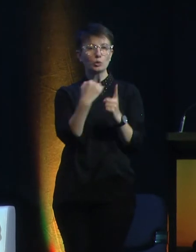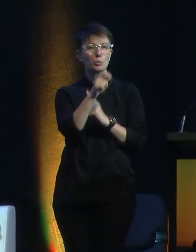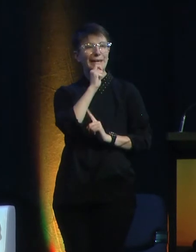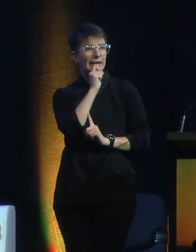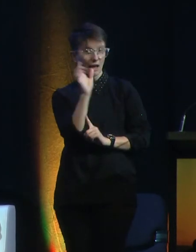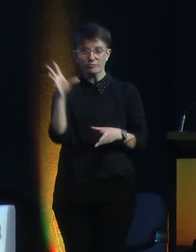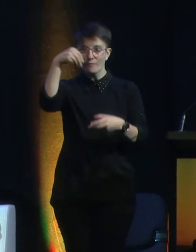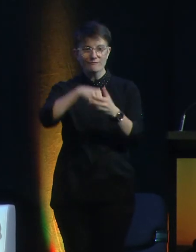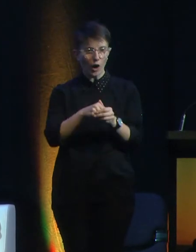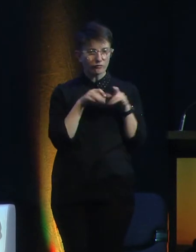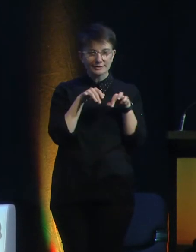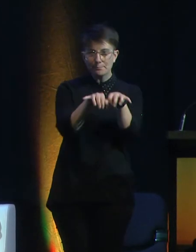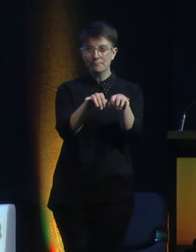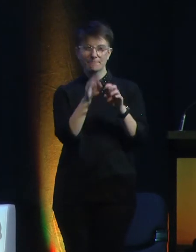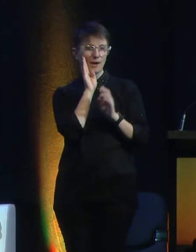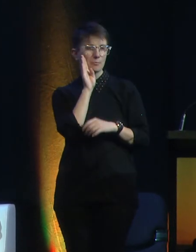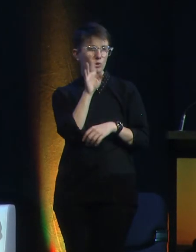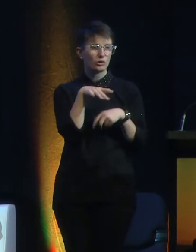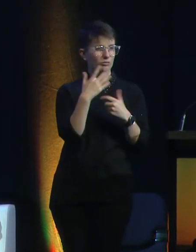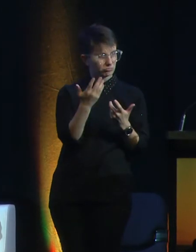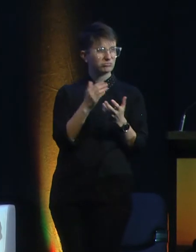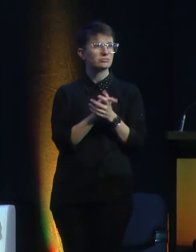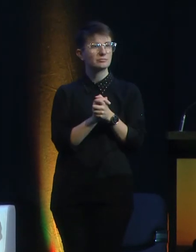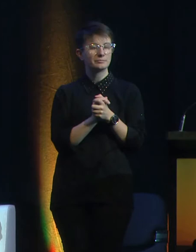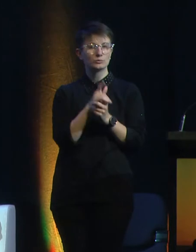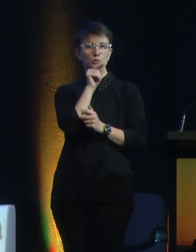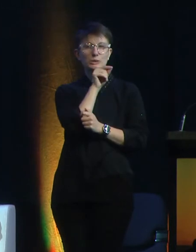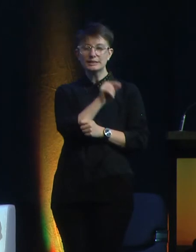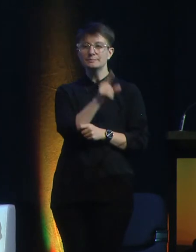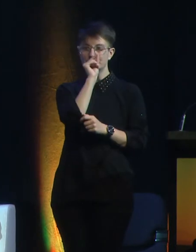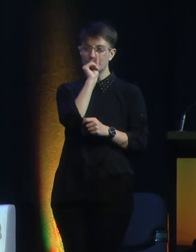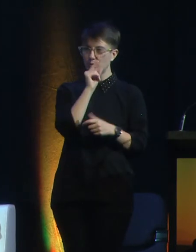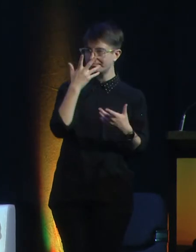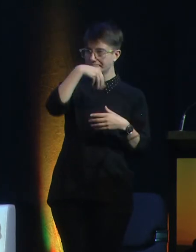local or central government to fix our problems, but us taking it into their own hands.